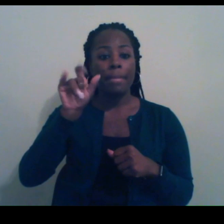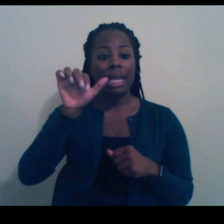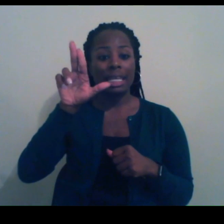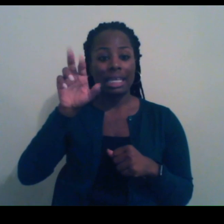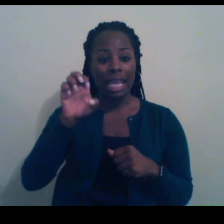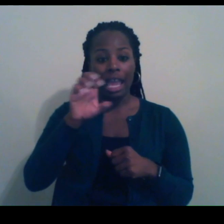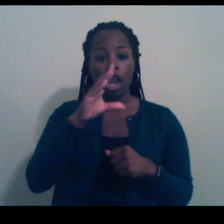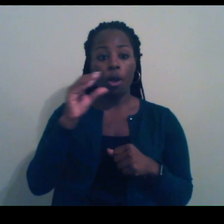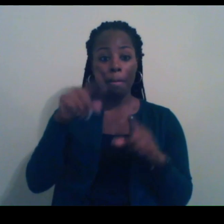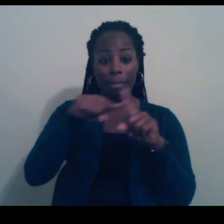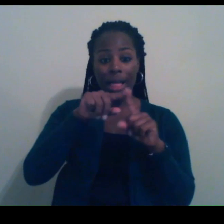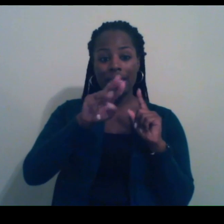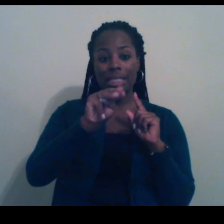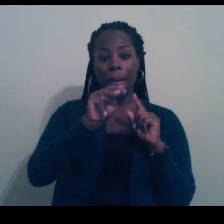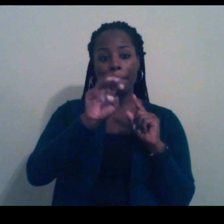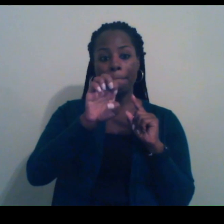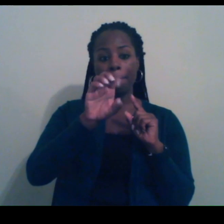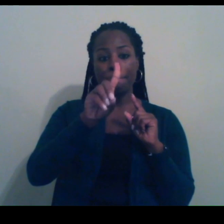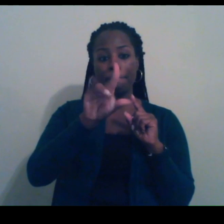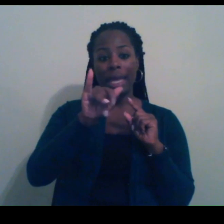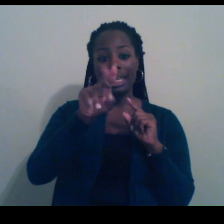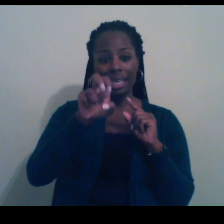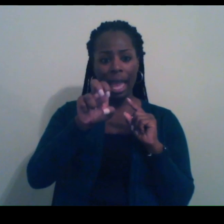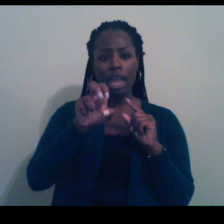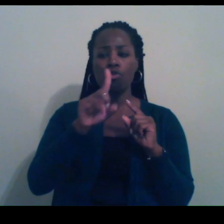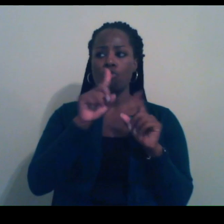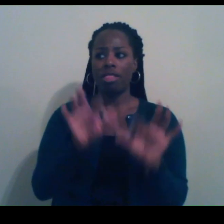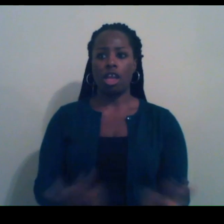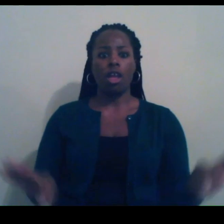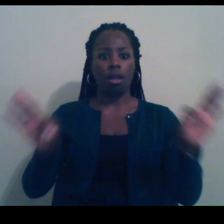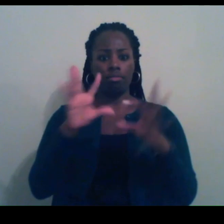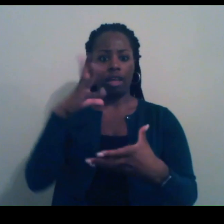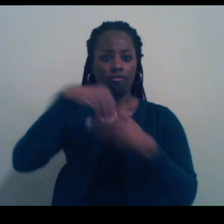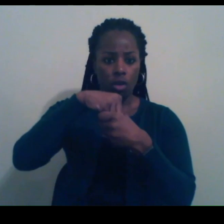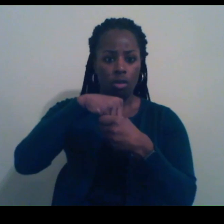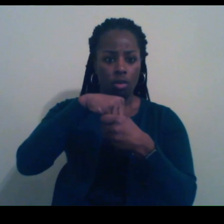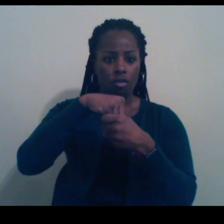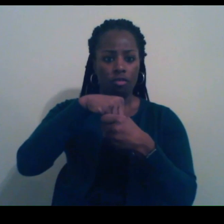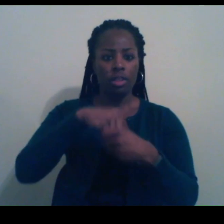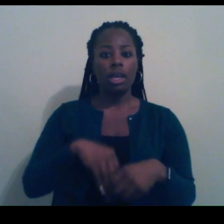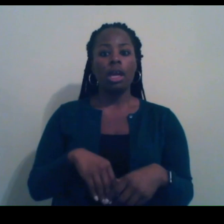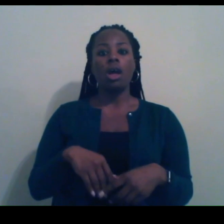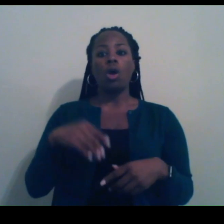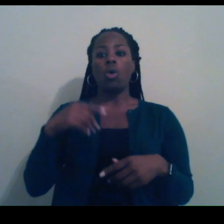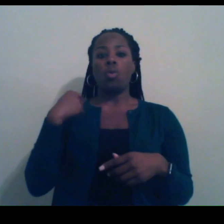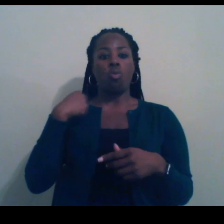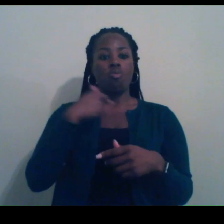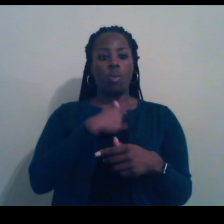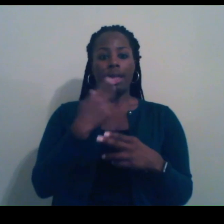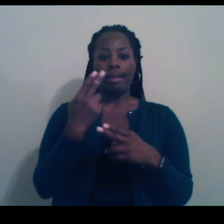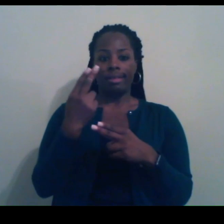role 1.3 trillion dollars of spending here in the United States providing